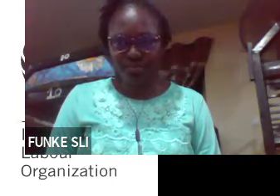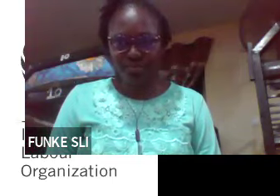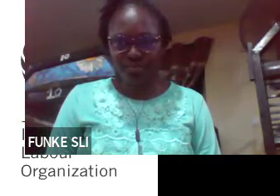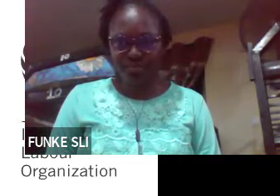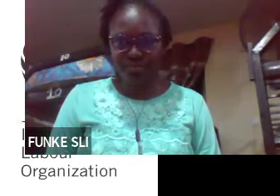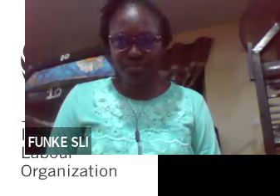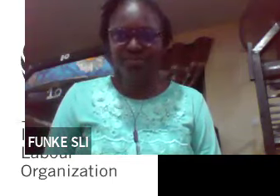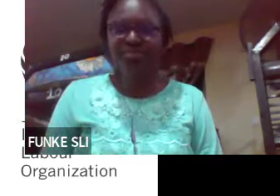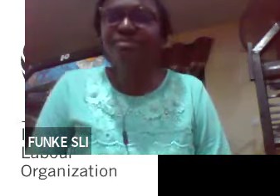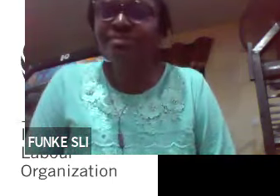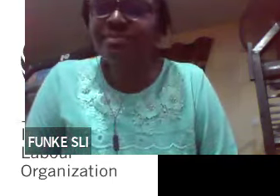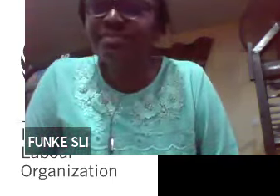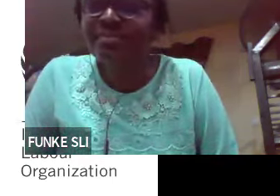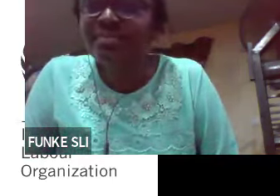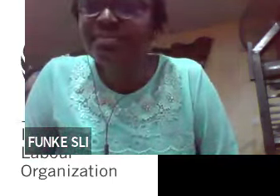Dotun Akinseinde: Okay? So in the meanwhile.